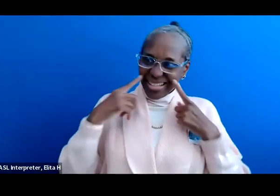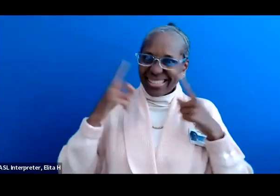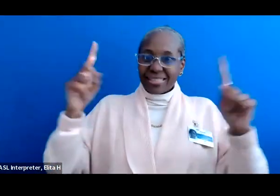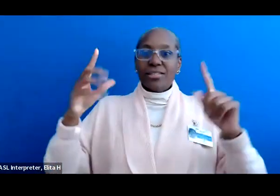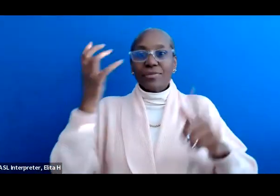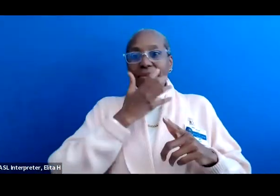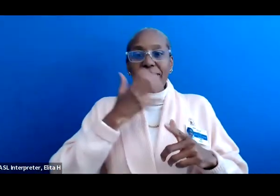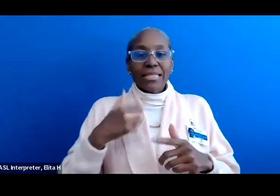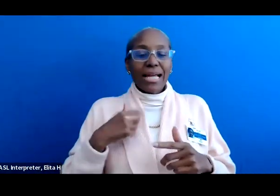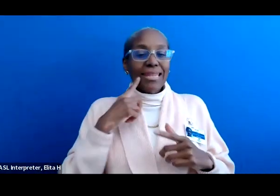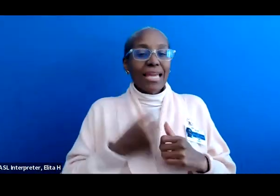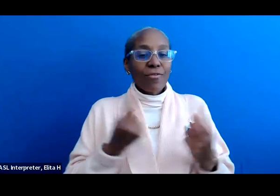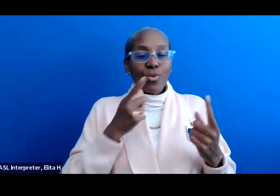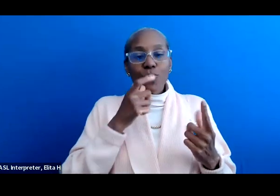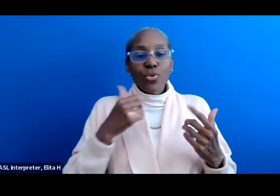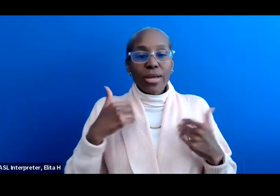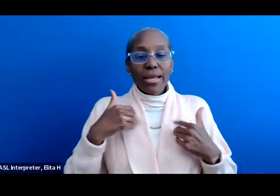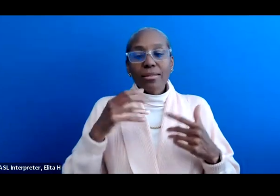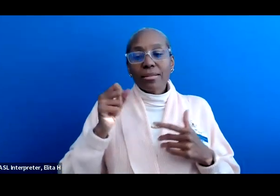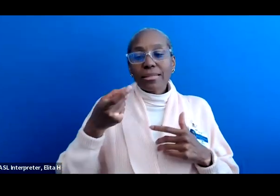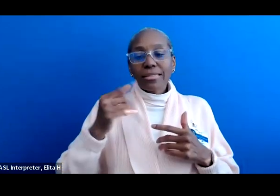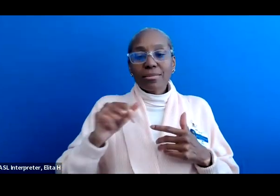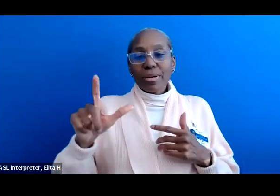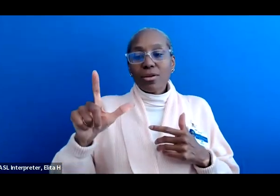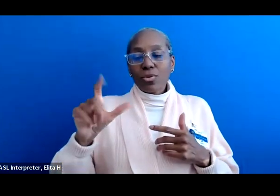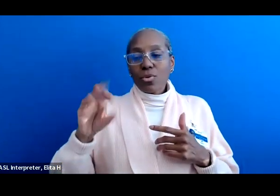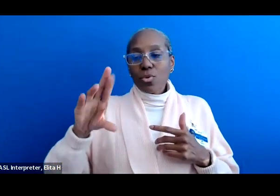I consider everybody who has that spinal cord injury that’s listening